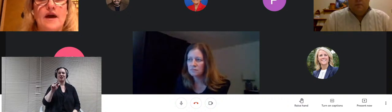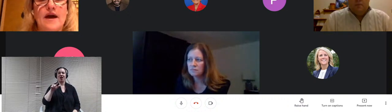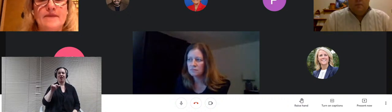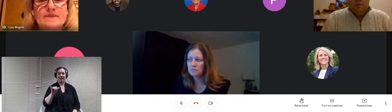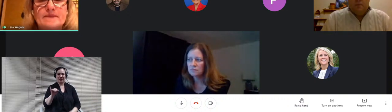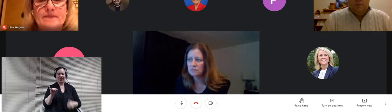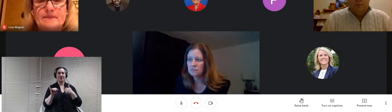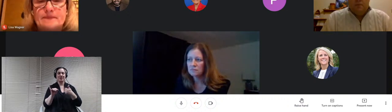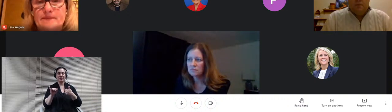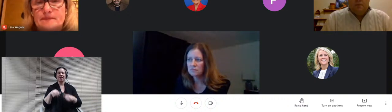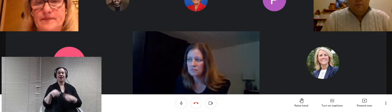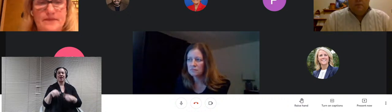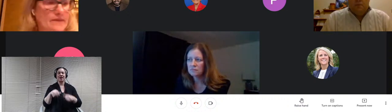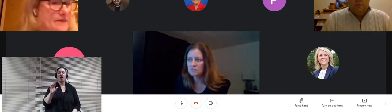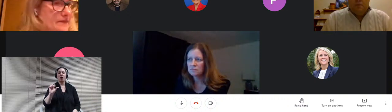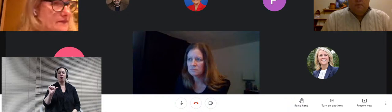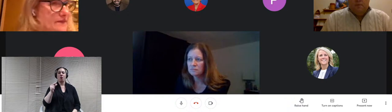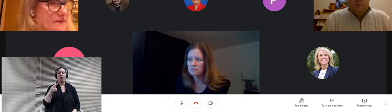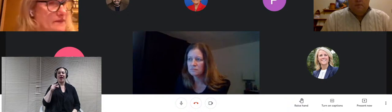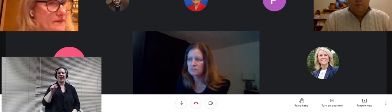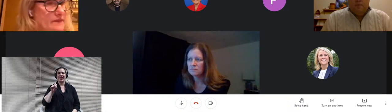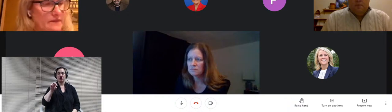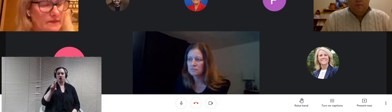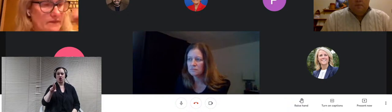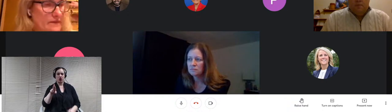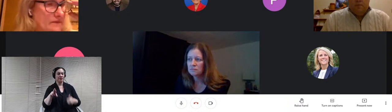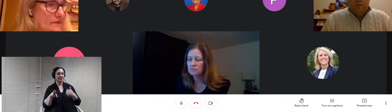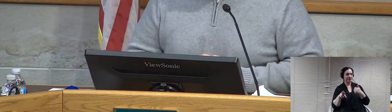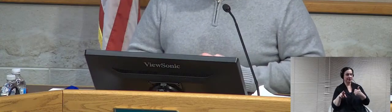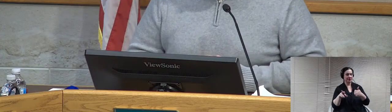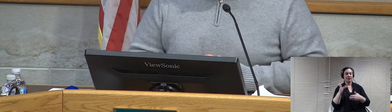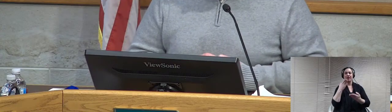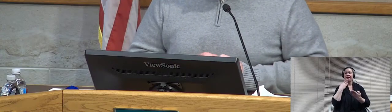Hi, thank you with seven eyes emotion carries.